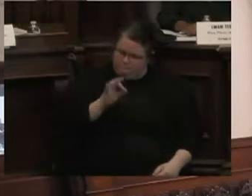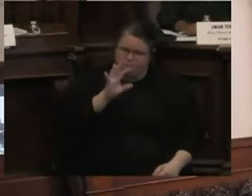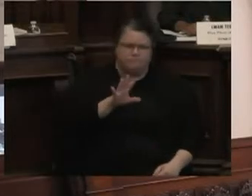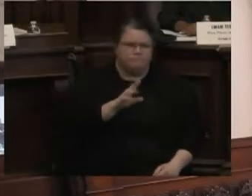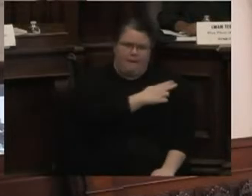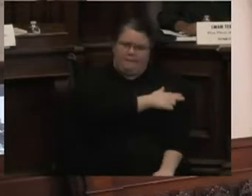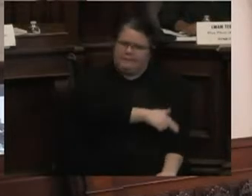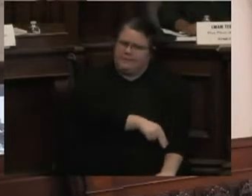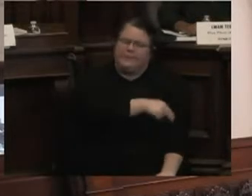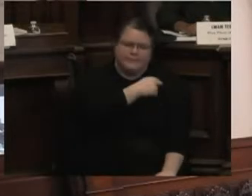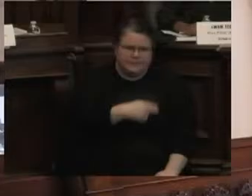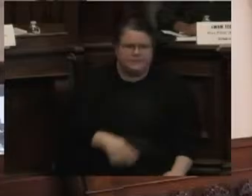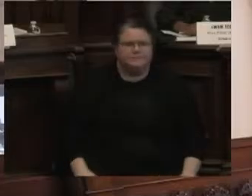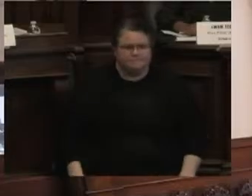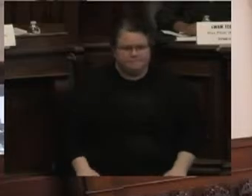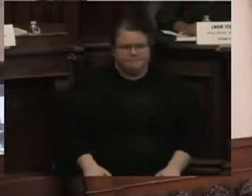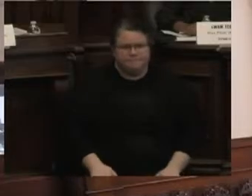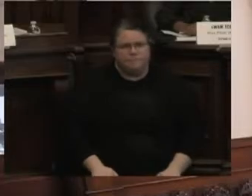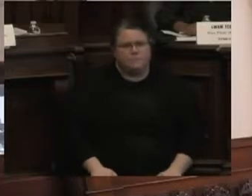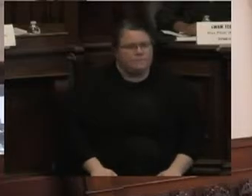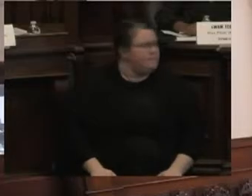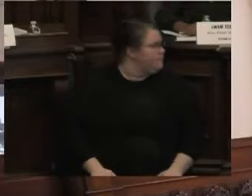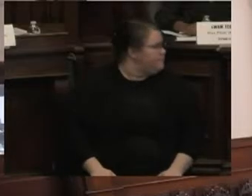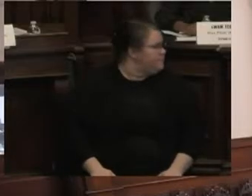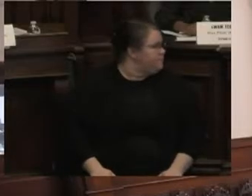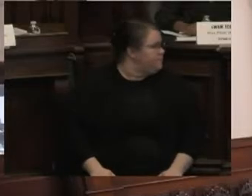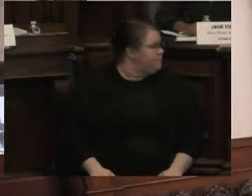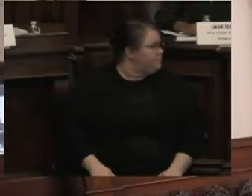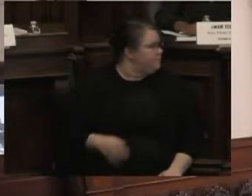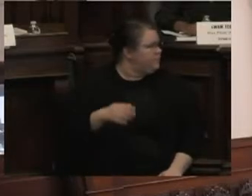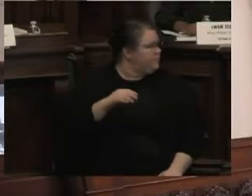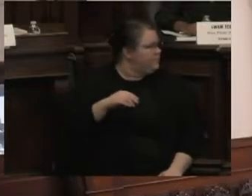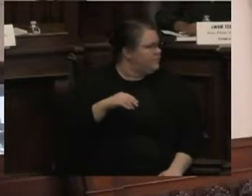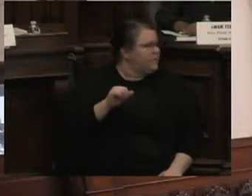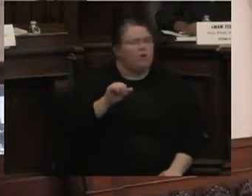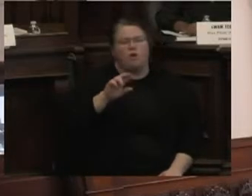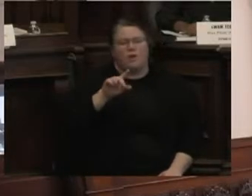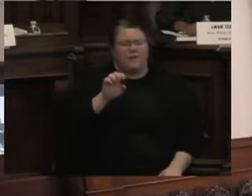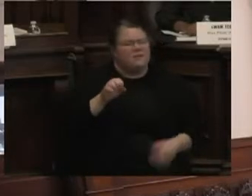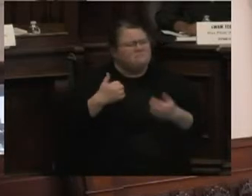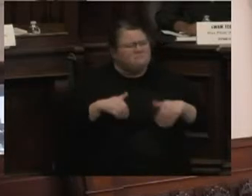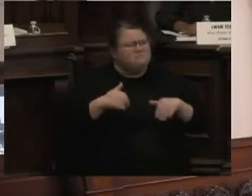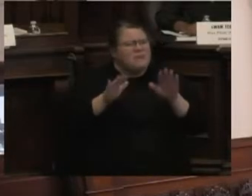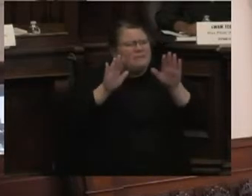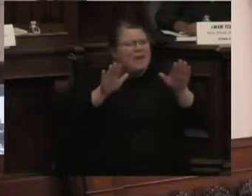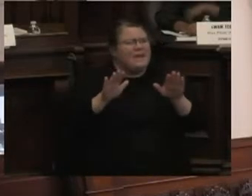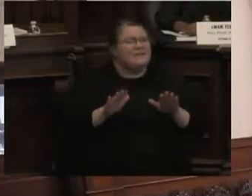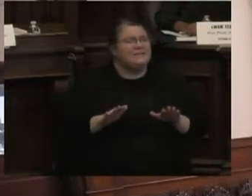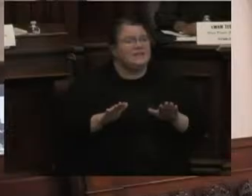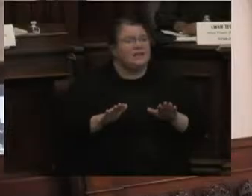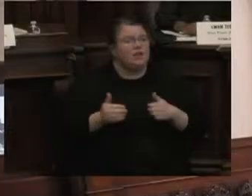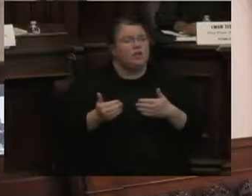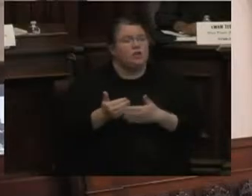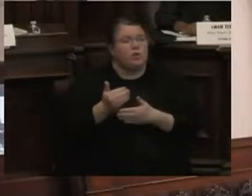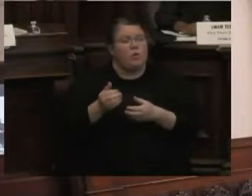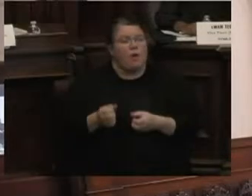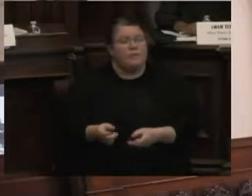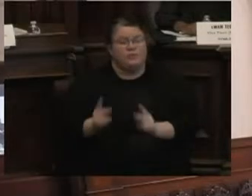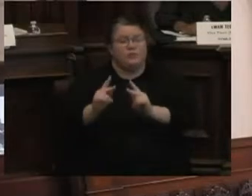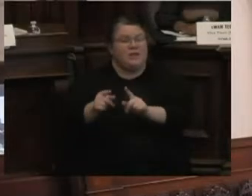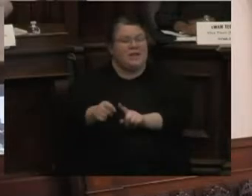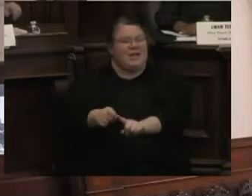Very active. Okay. It's